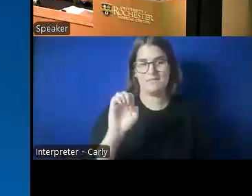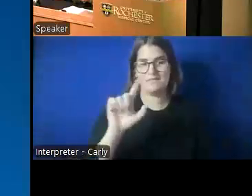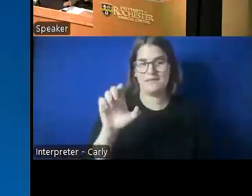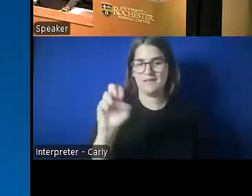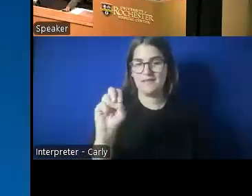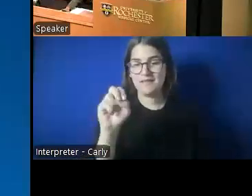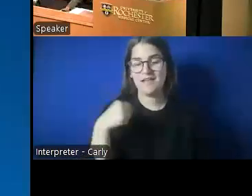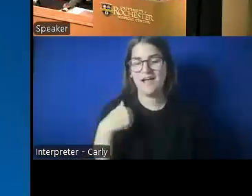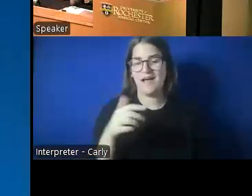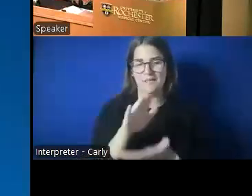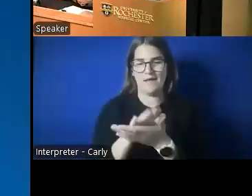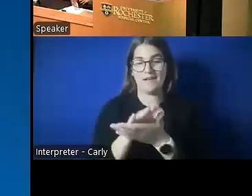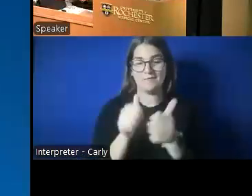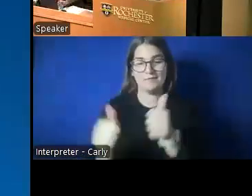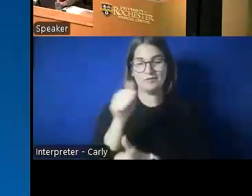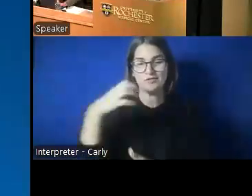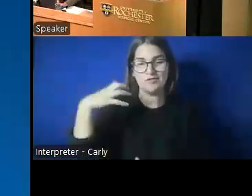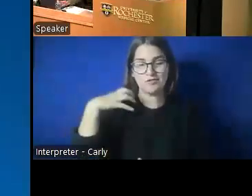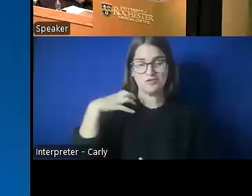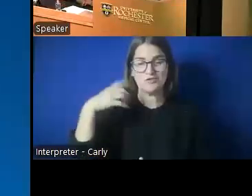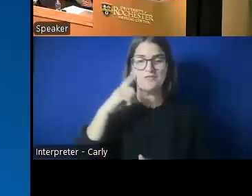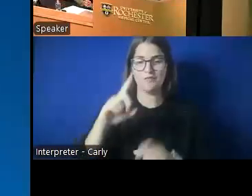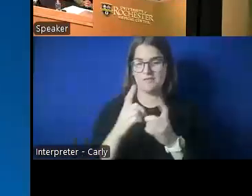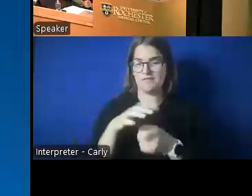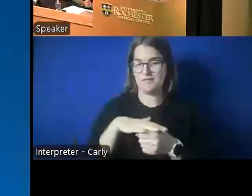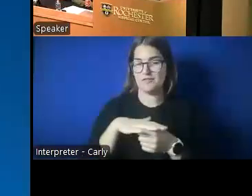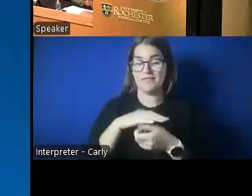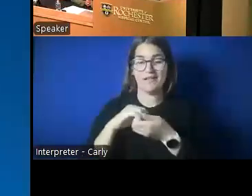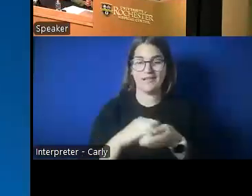chief for the division of collaborative care and wellness and the former director of heel